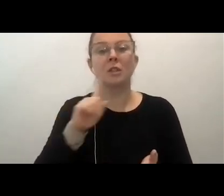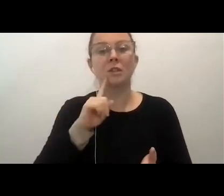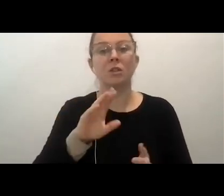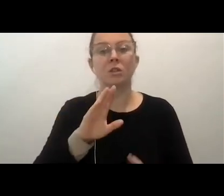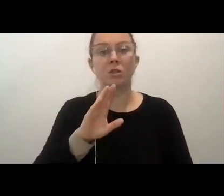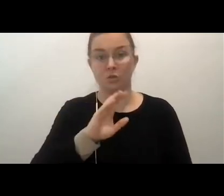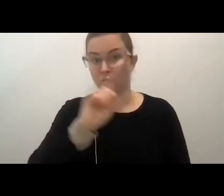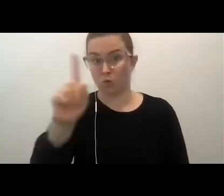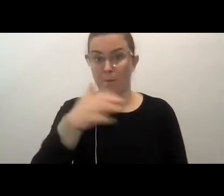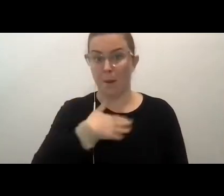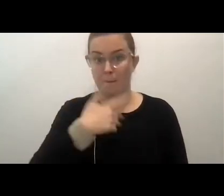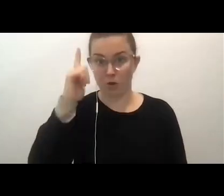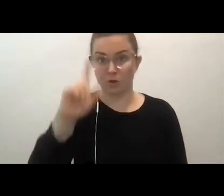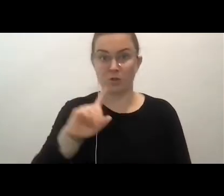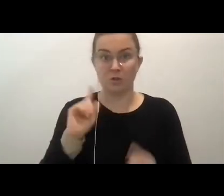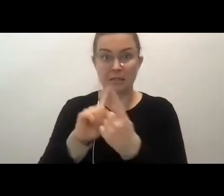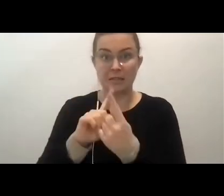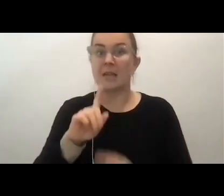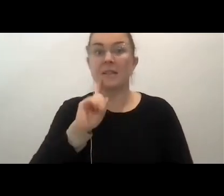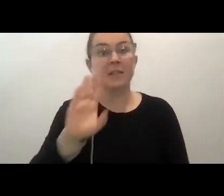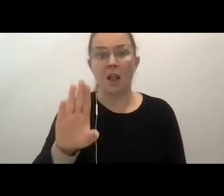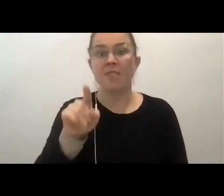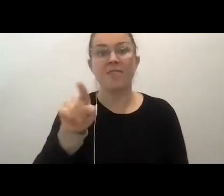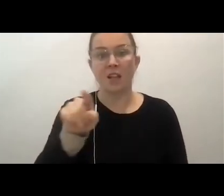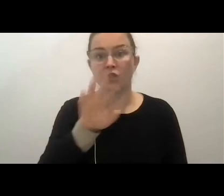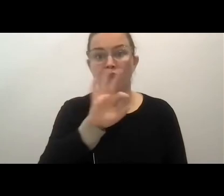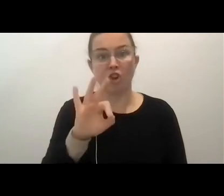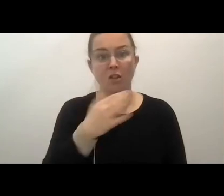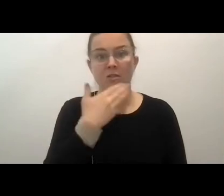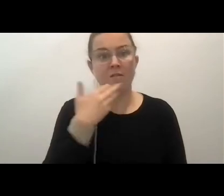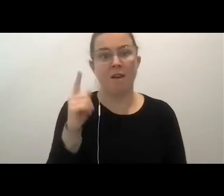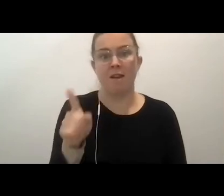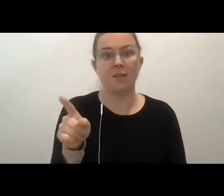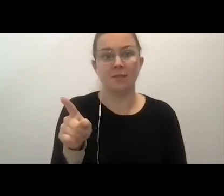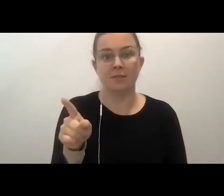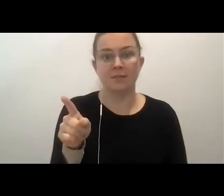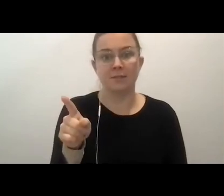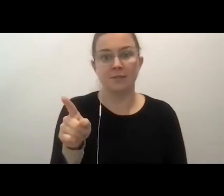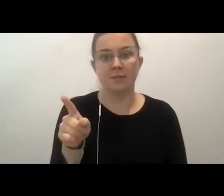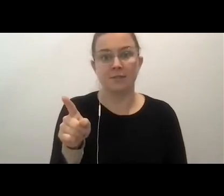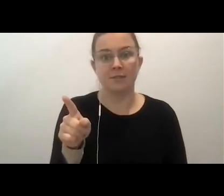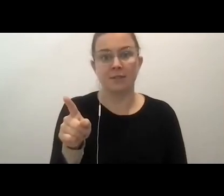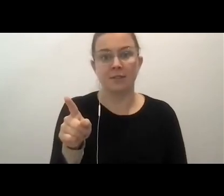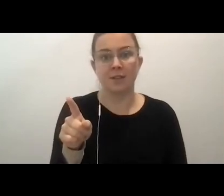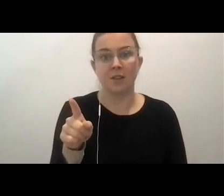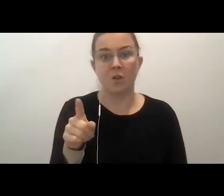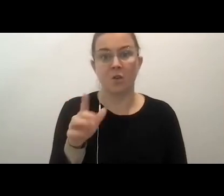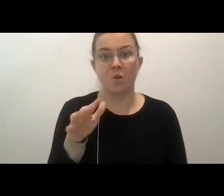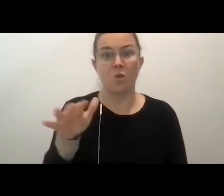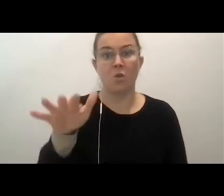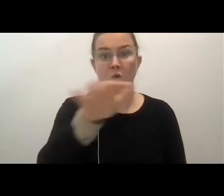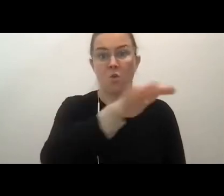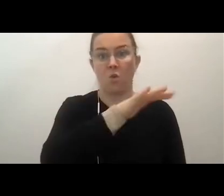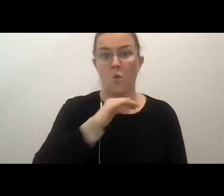my boss and she said "that wasn't very nice" and everyone in the room fell silent.